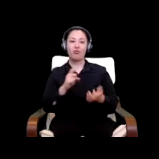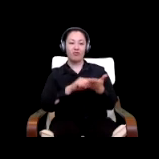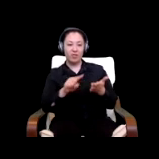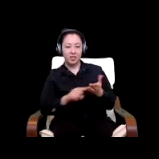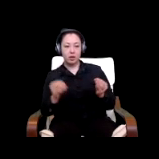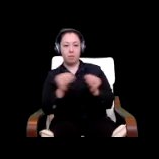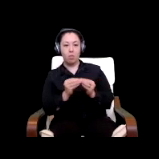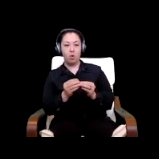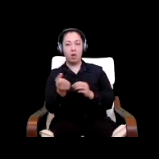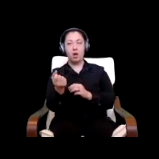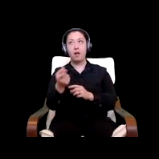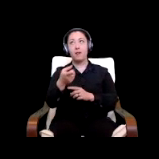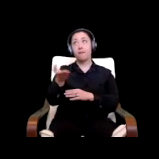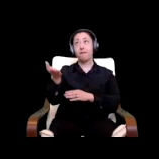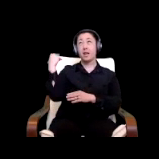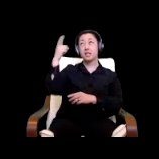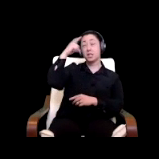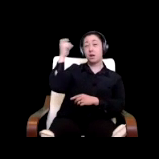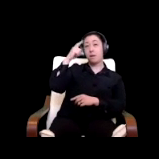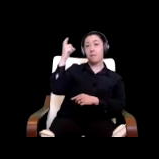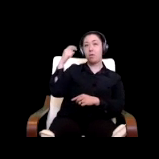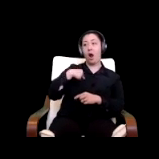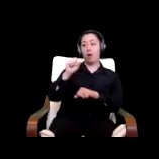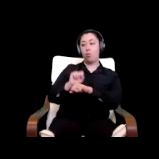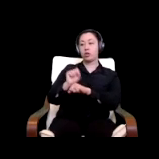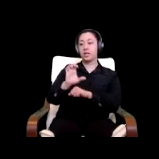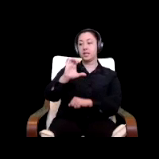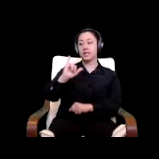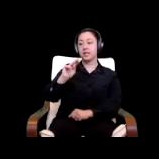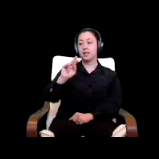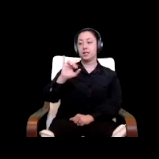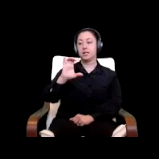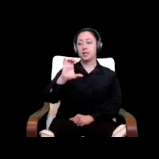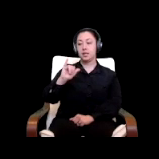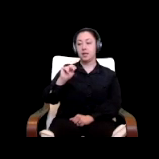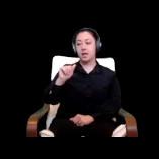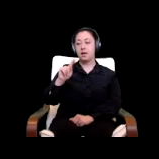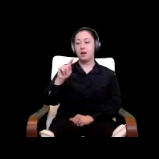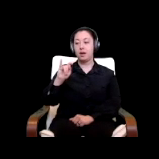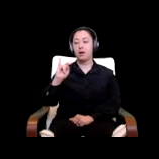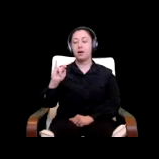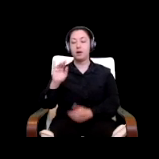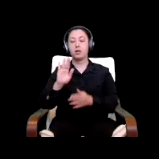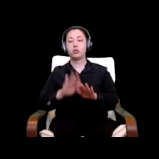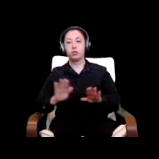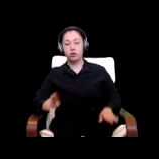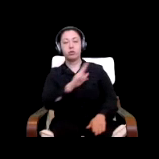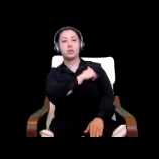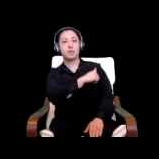were several of the patients coming in that had a nurse that worked with them at home